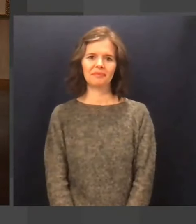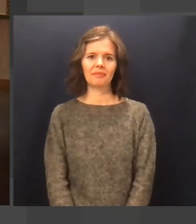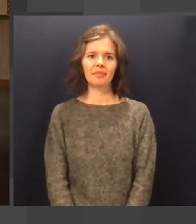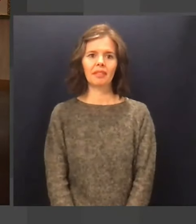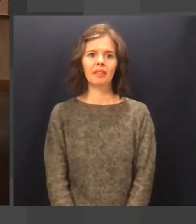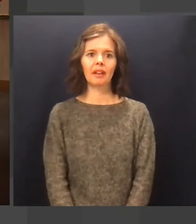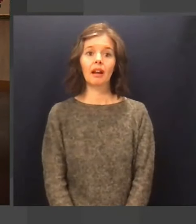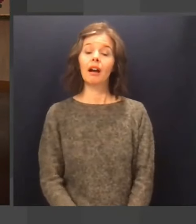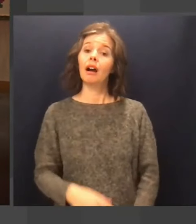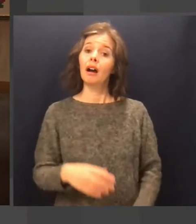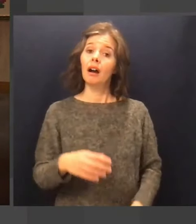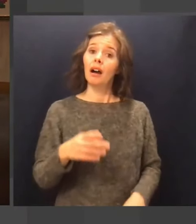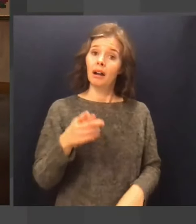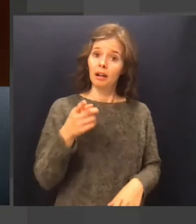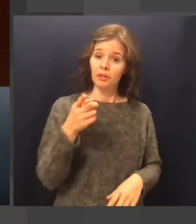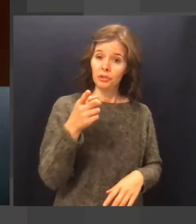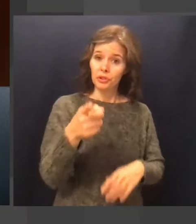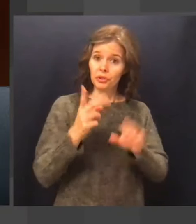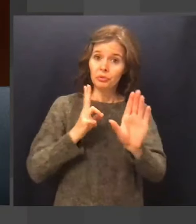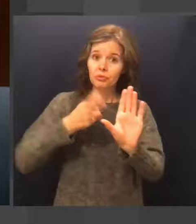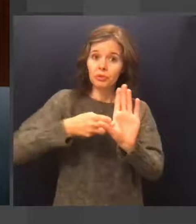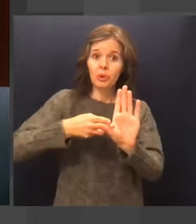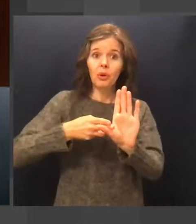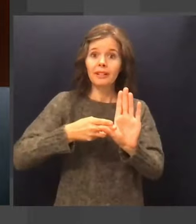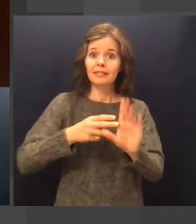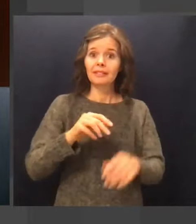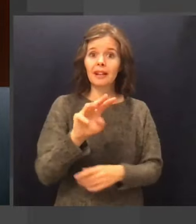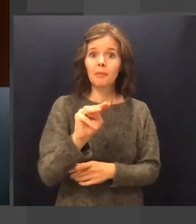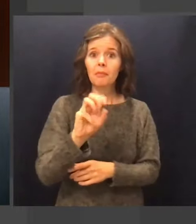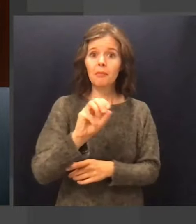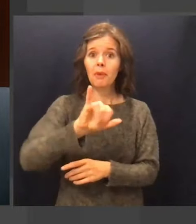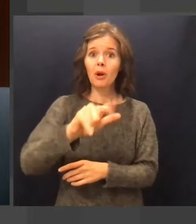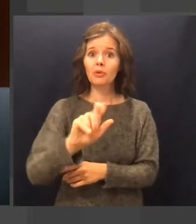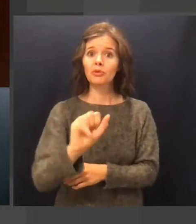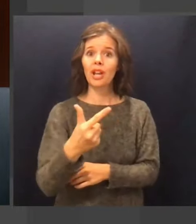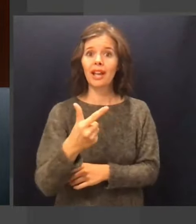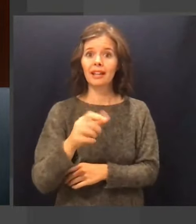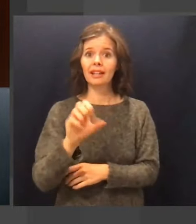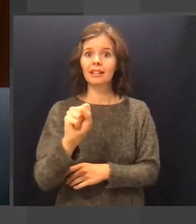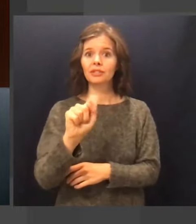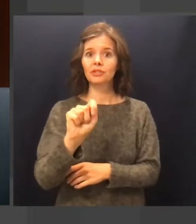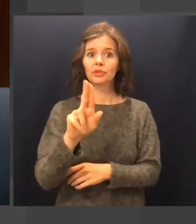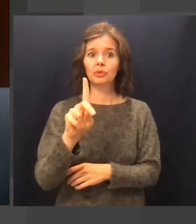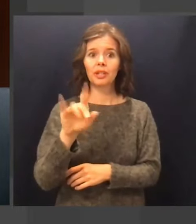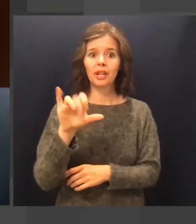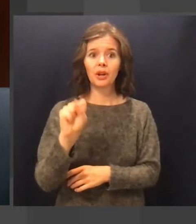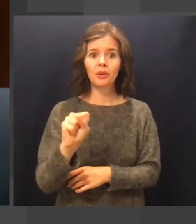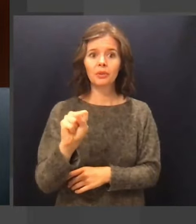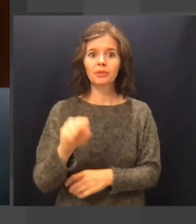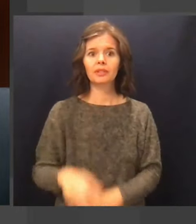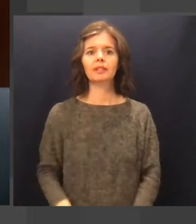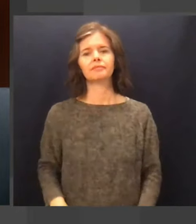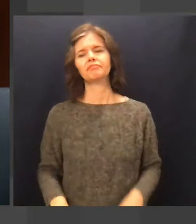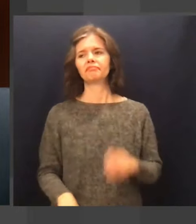SO COOL. NIR YOU RECENTLY JOINED THE STUDIO.